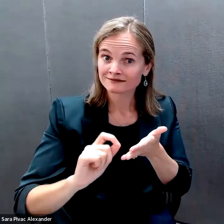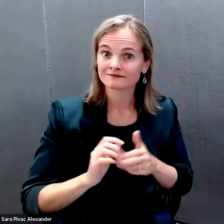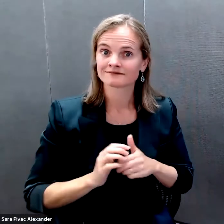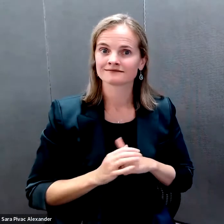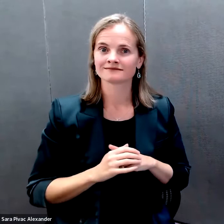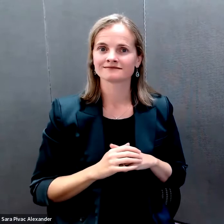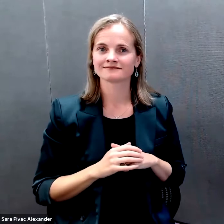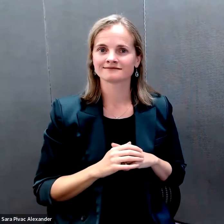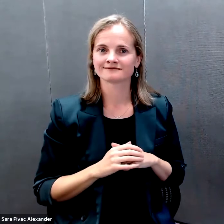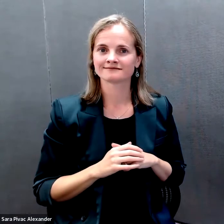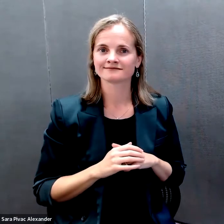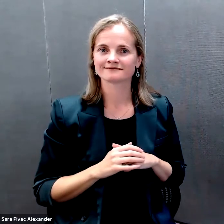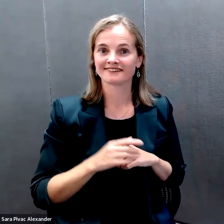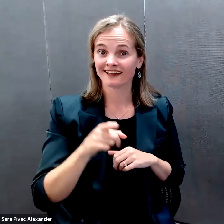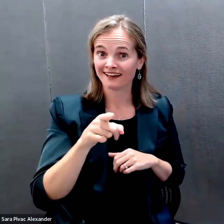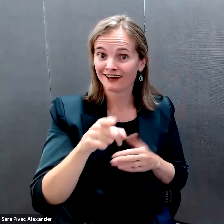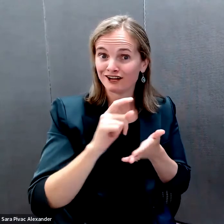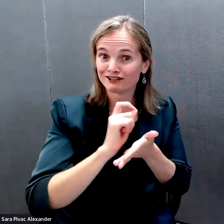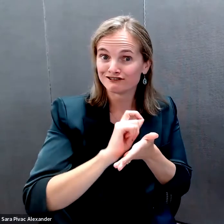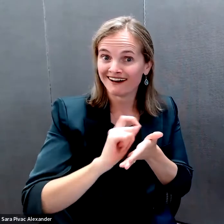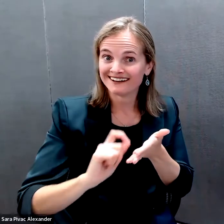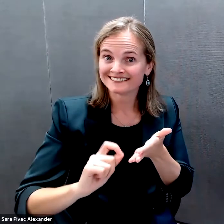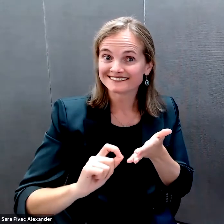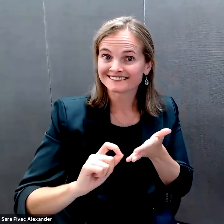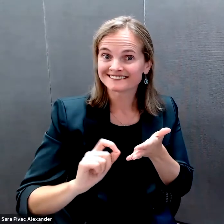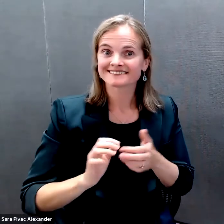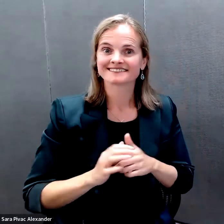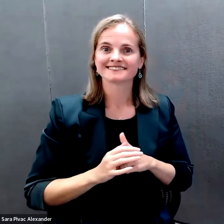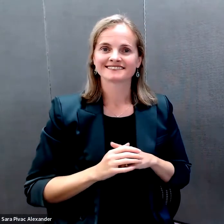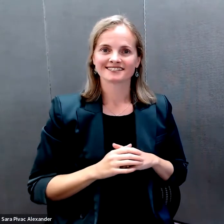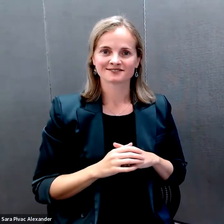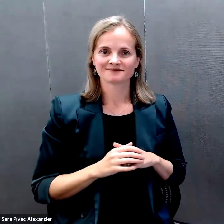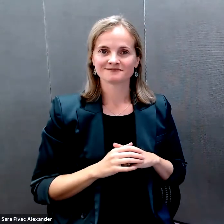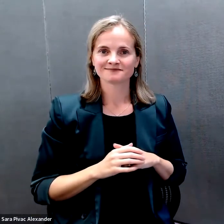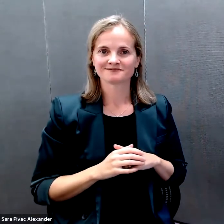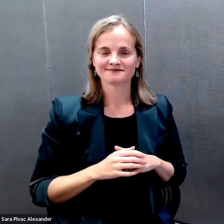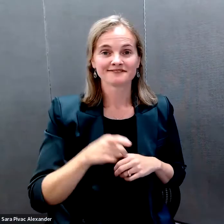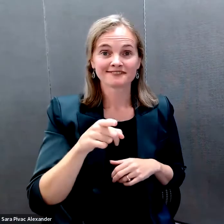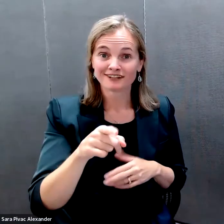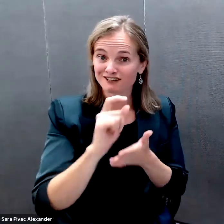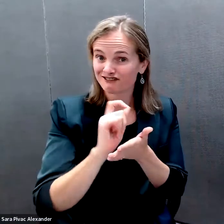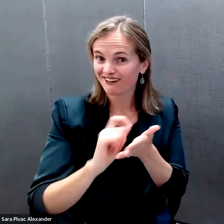just point you and write on paper you write with your eyebrows raised